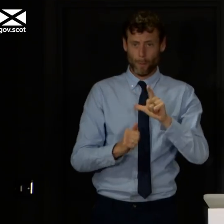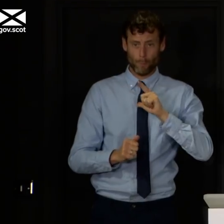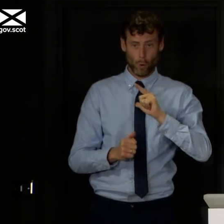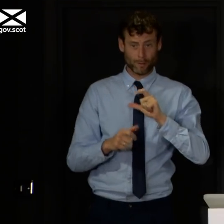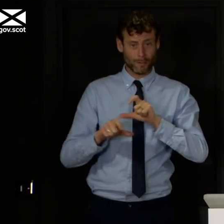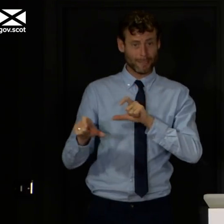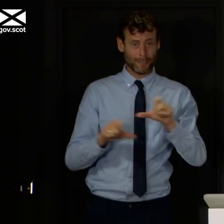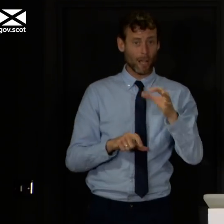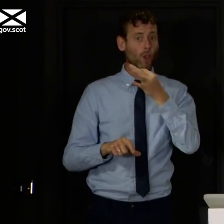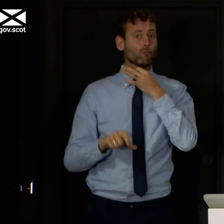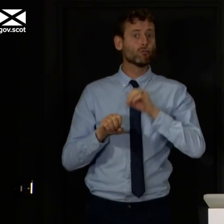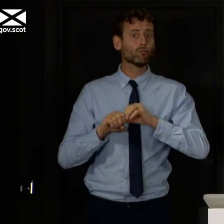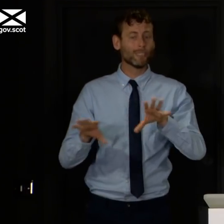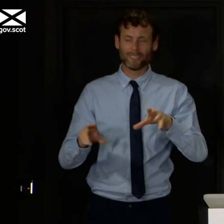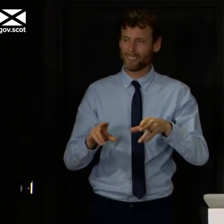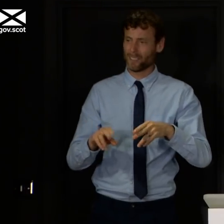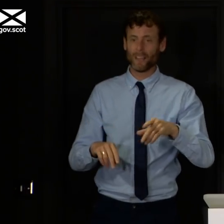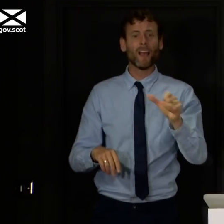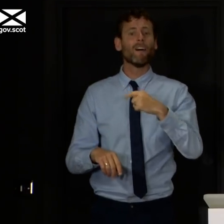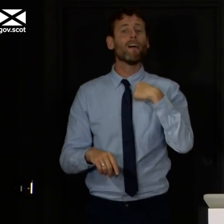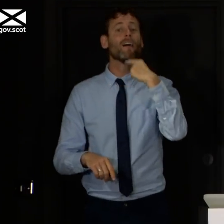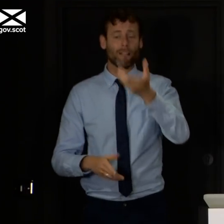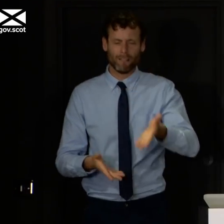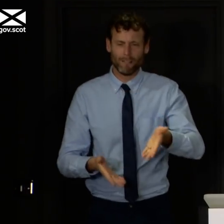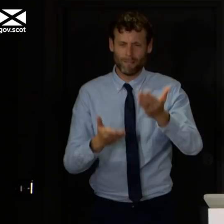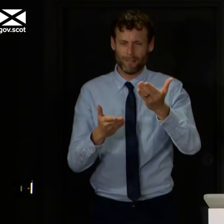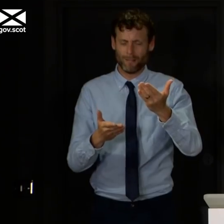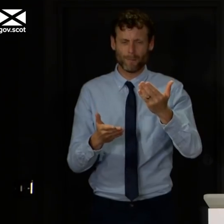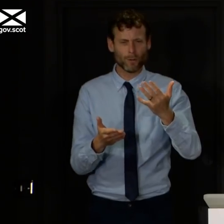that be reckless and irresponsible in terms of what should be the primary duty of any